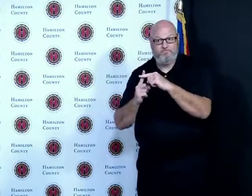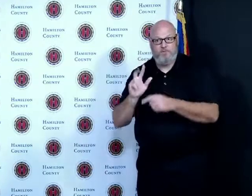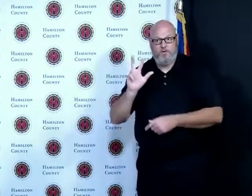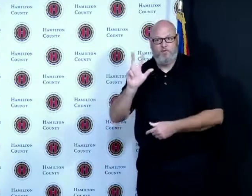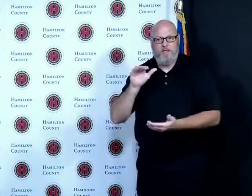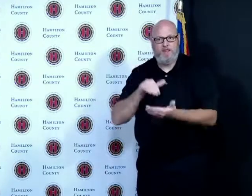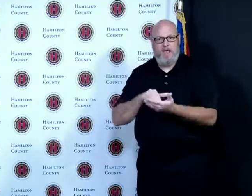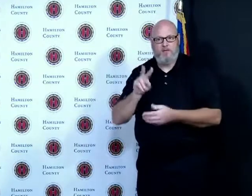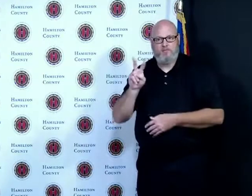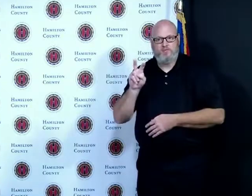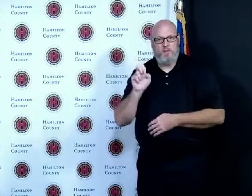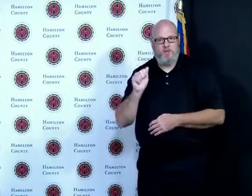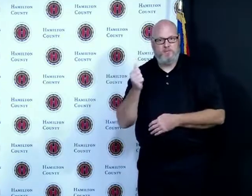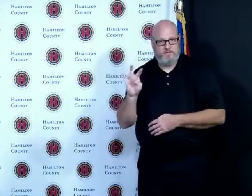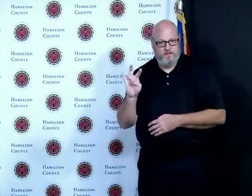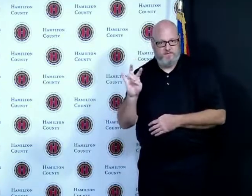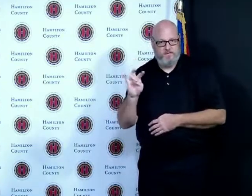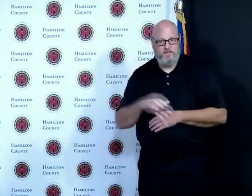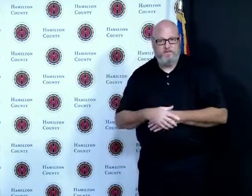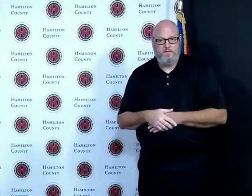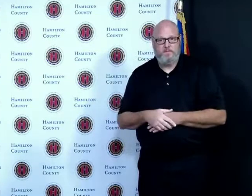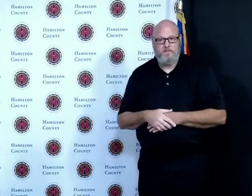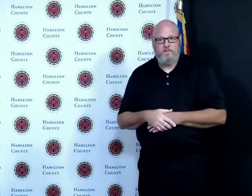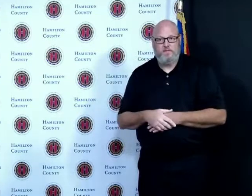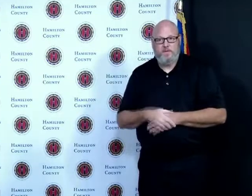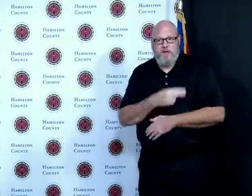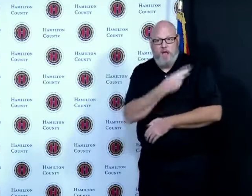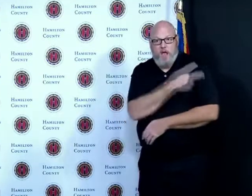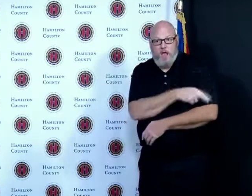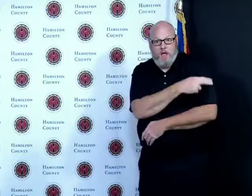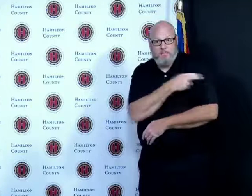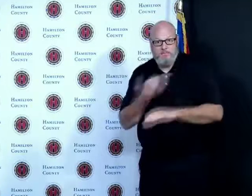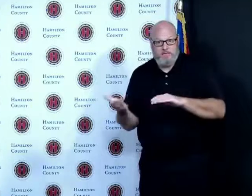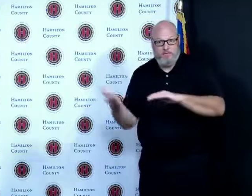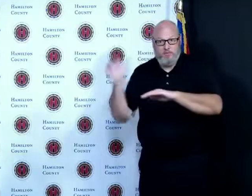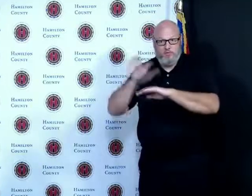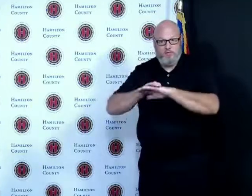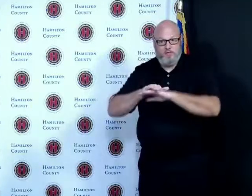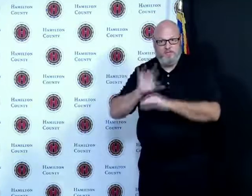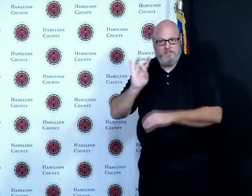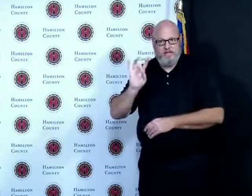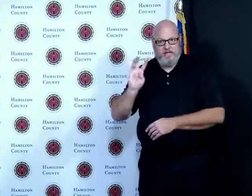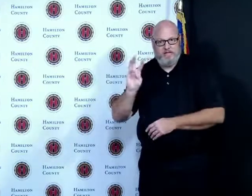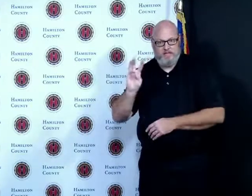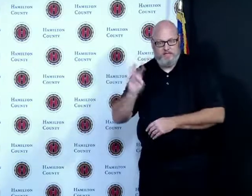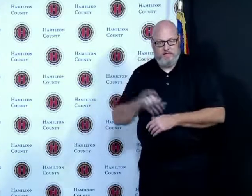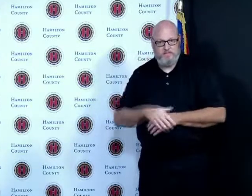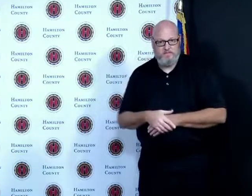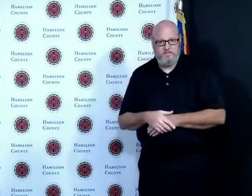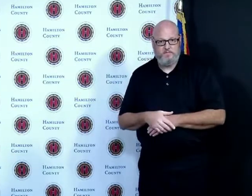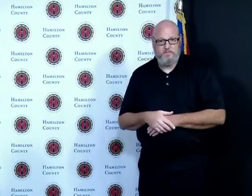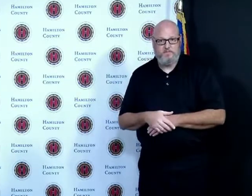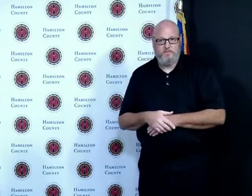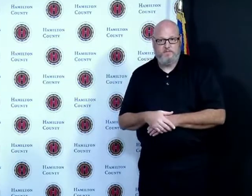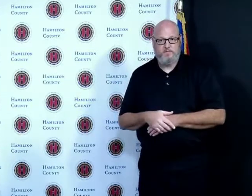increase for hospitalizations week over week is 86 and week over week increase in deaths is 14.